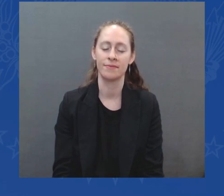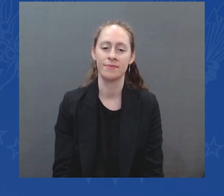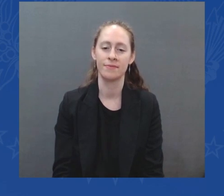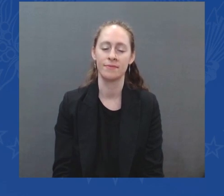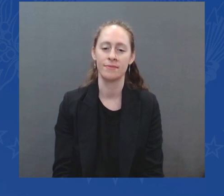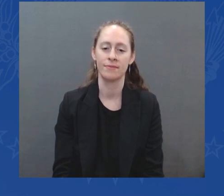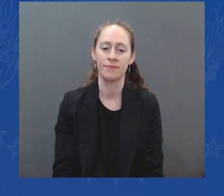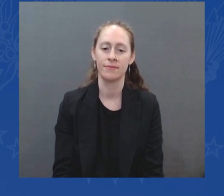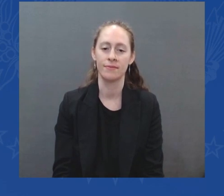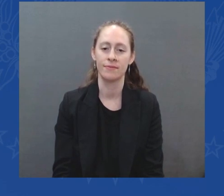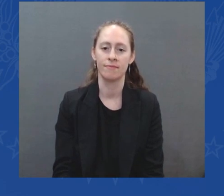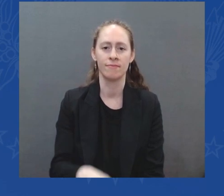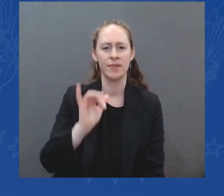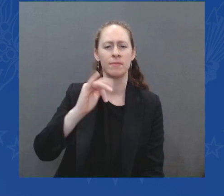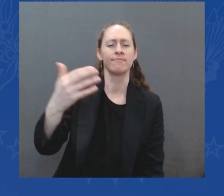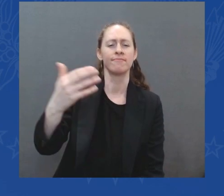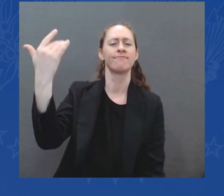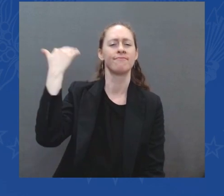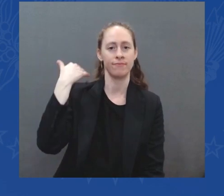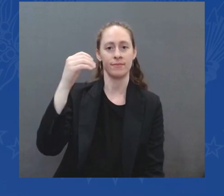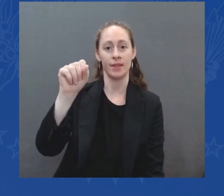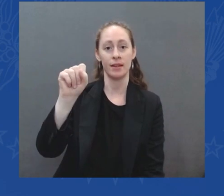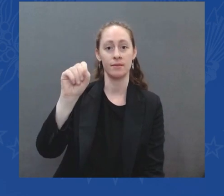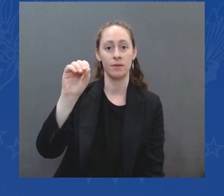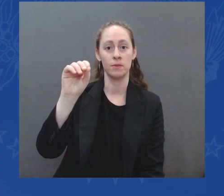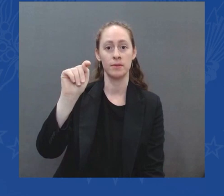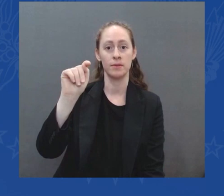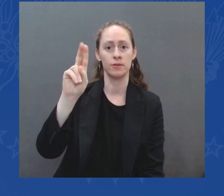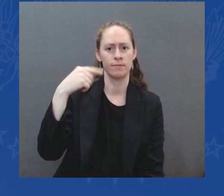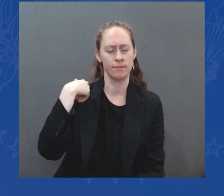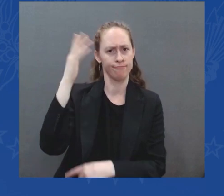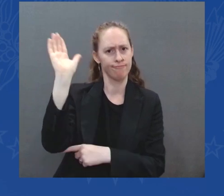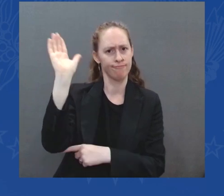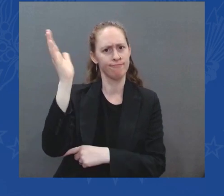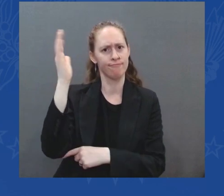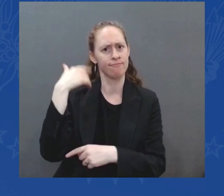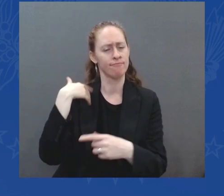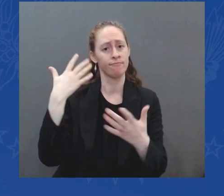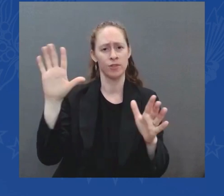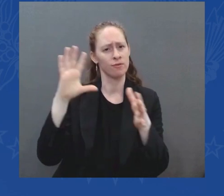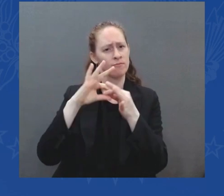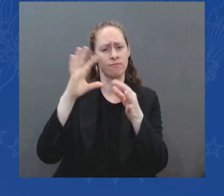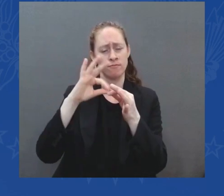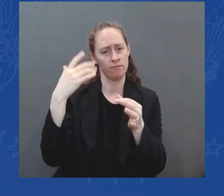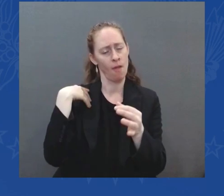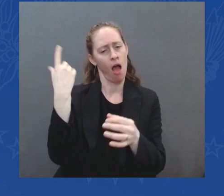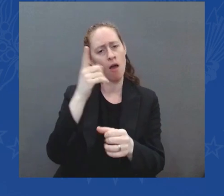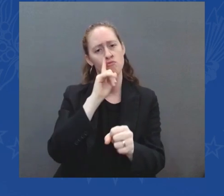Today, I want to talk with you about the costs here at home of Putin's decision